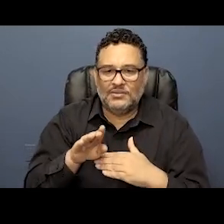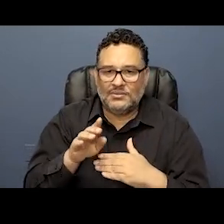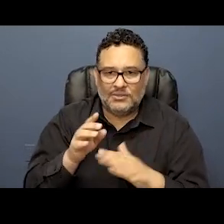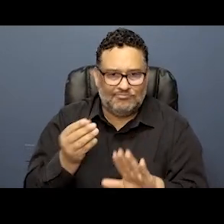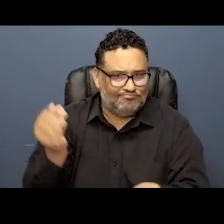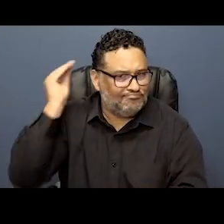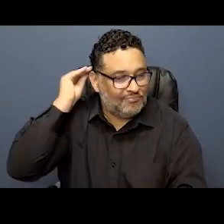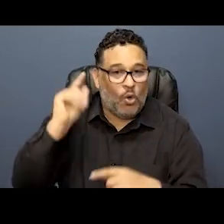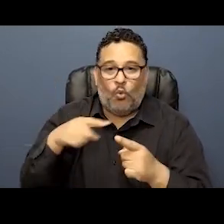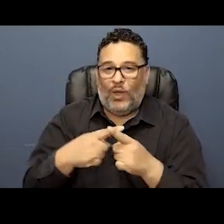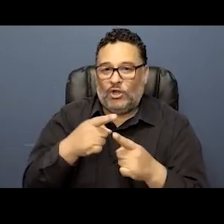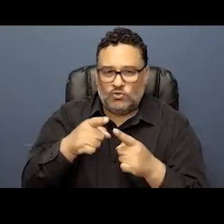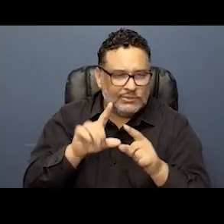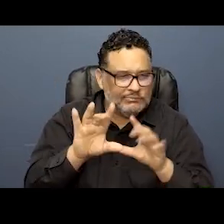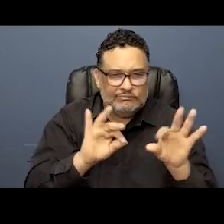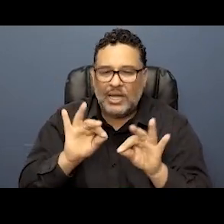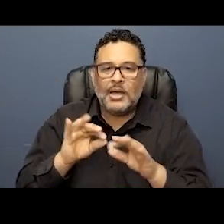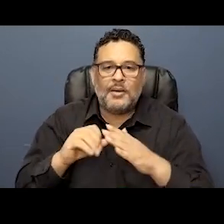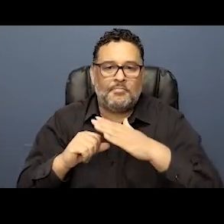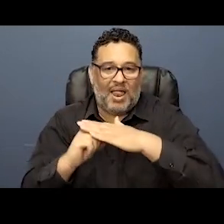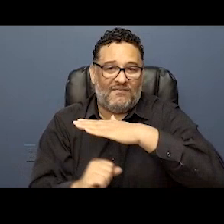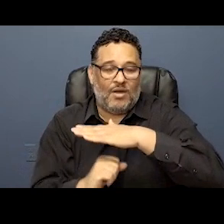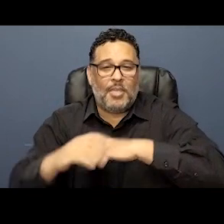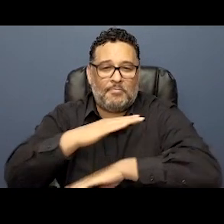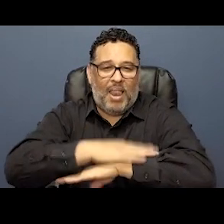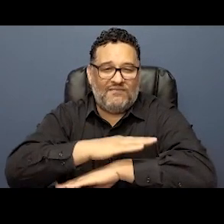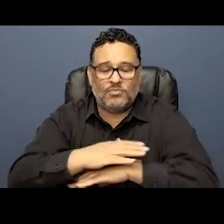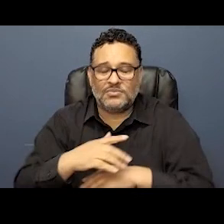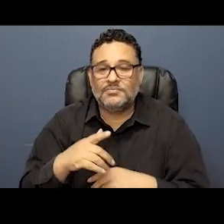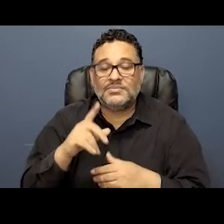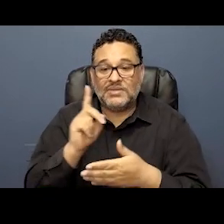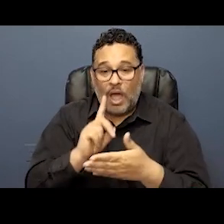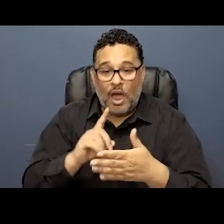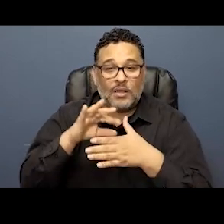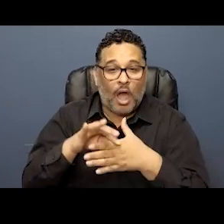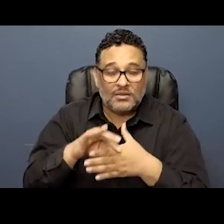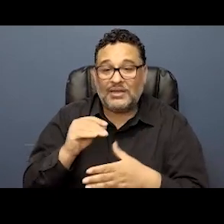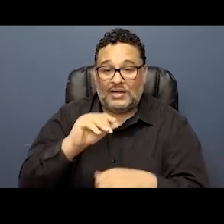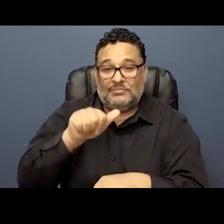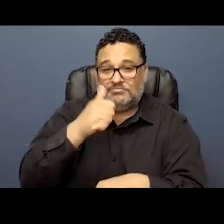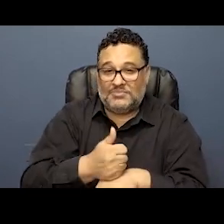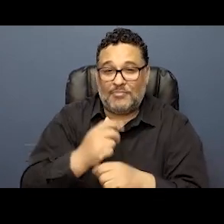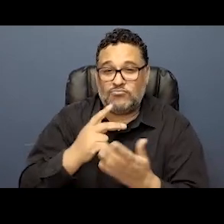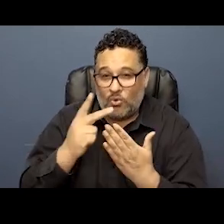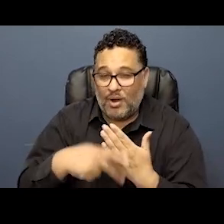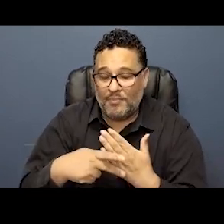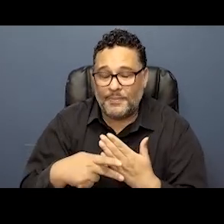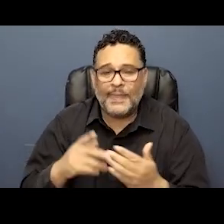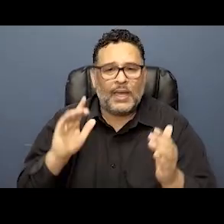designing content, and implementing your program. Compare a wide range of tools to ensure you find